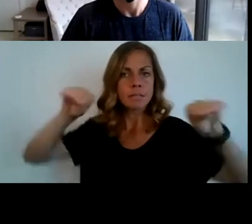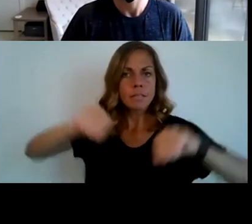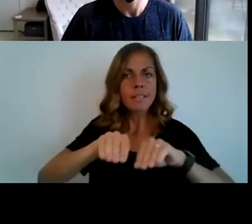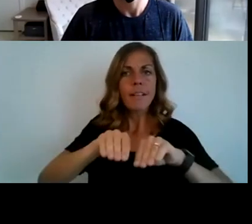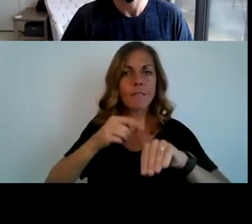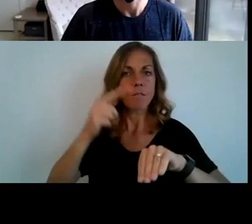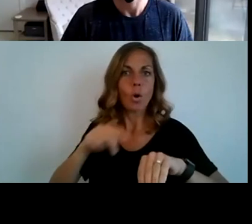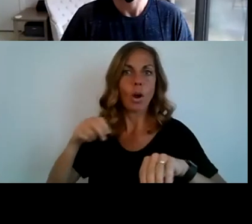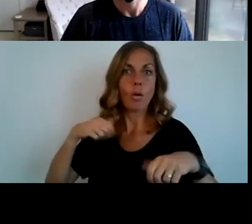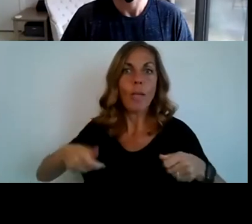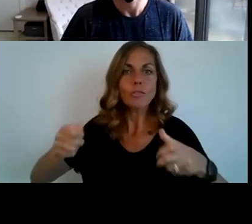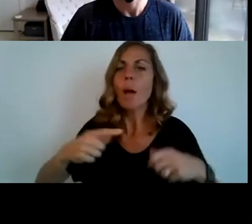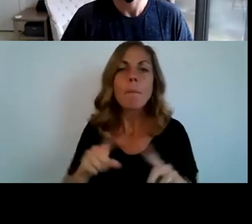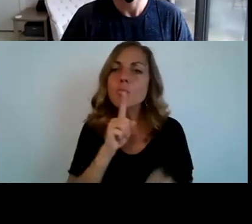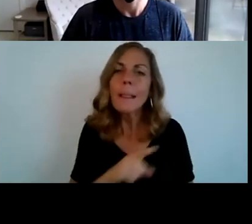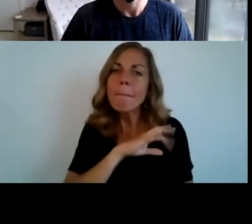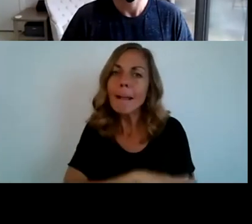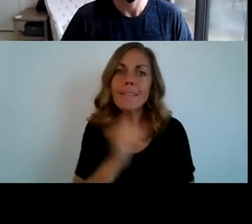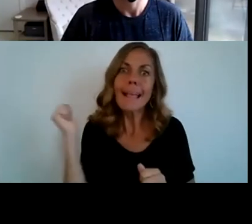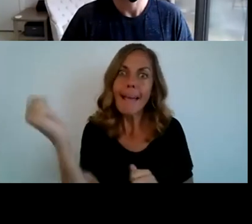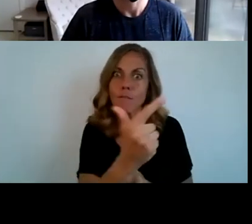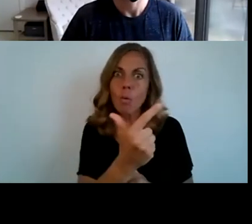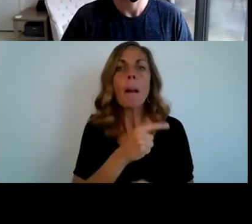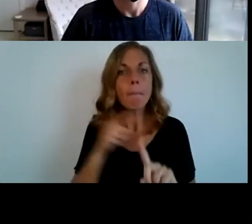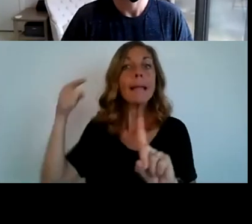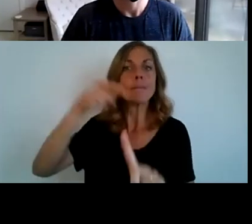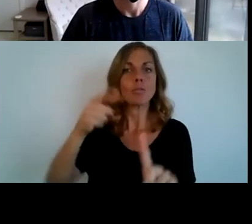going to see more and more of that going forward in the new future work place.